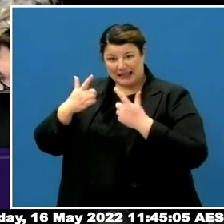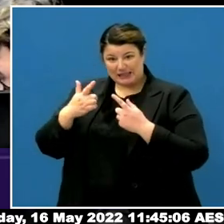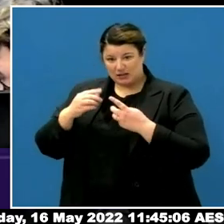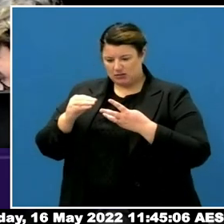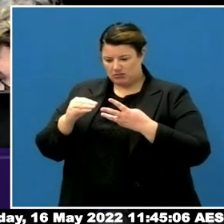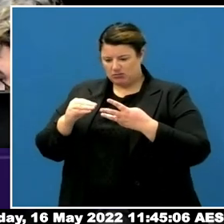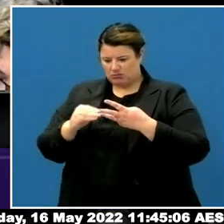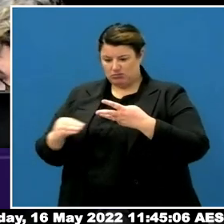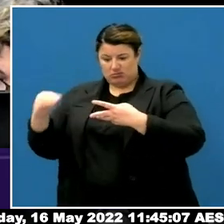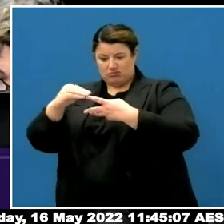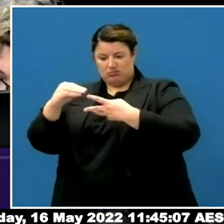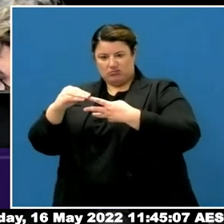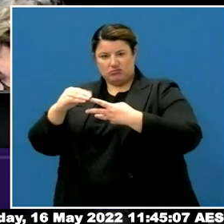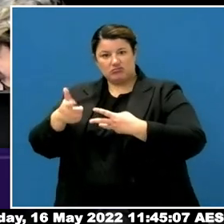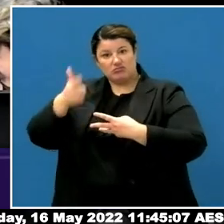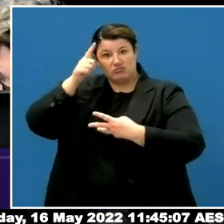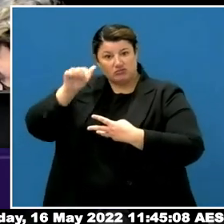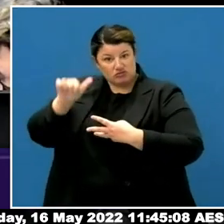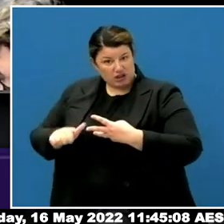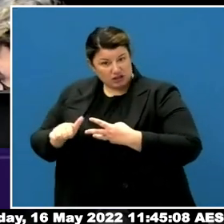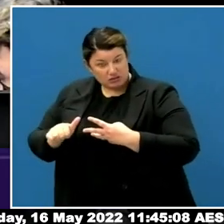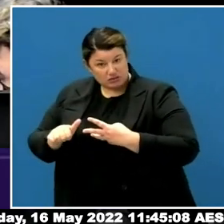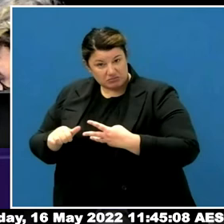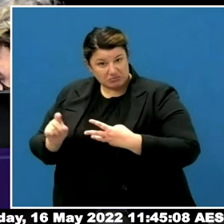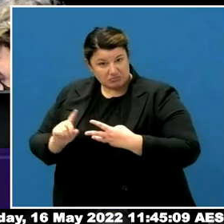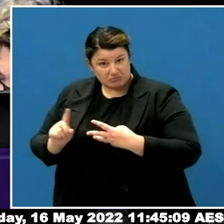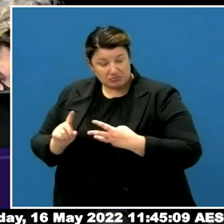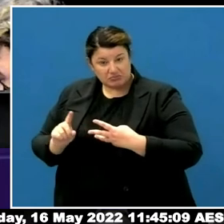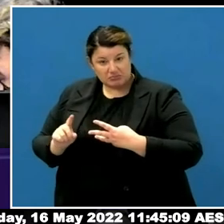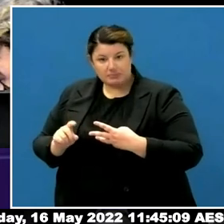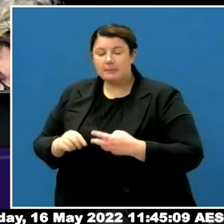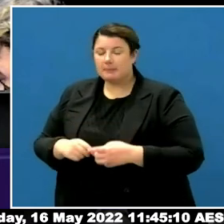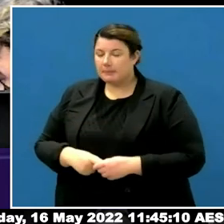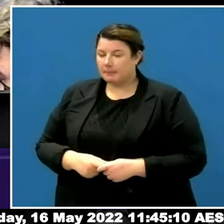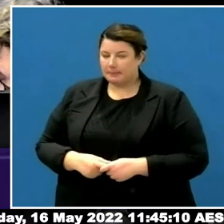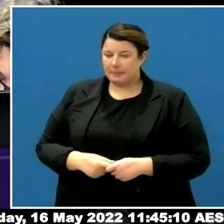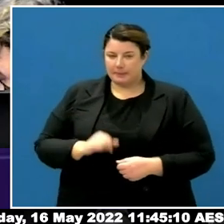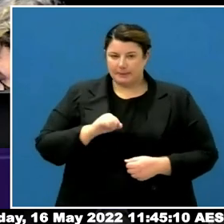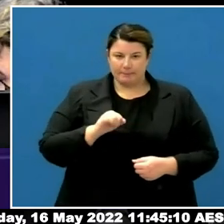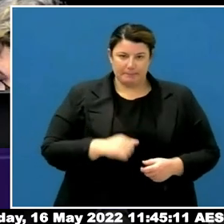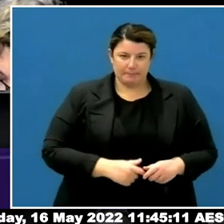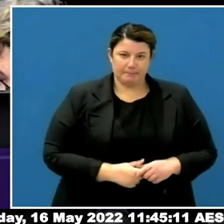sense? SALLY: Yes. MR FOGARTY: Or had the senior Lifestyle Assistant reported to them? Yes. MR FOGARTY: Alright.